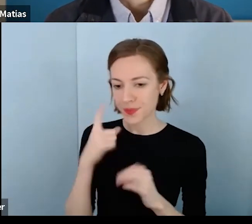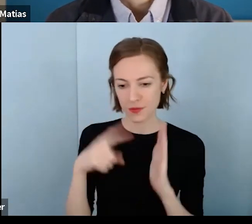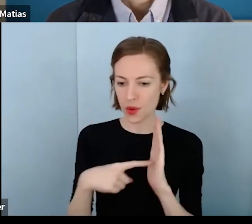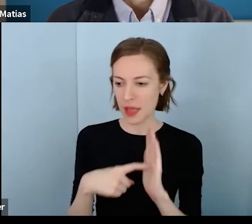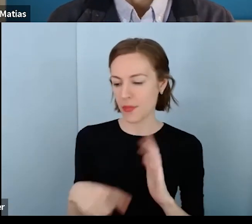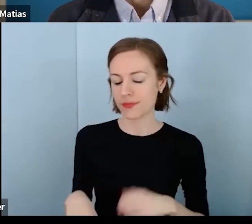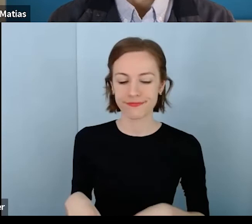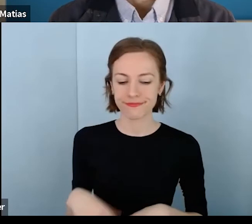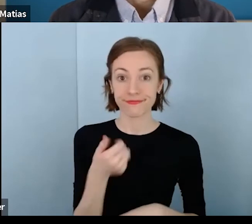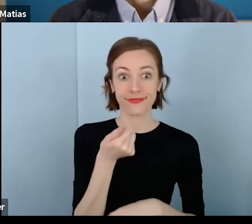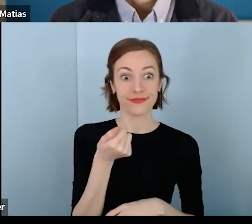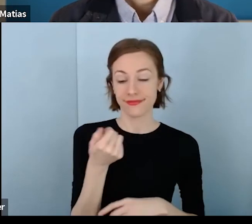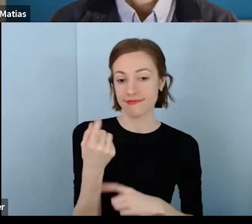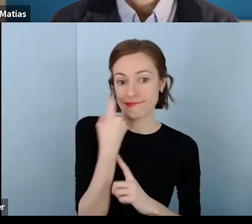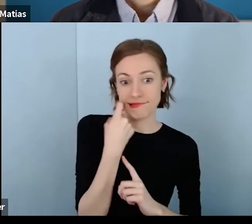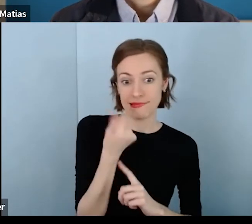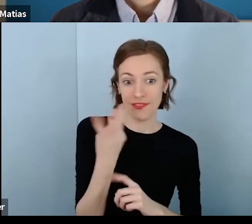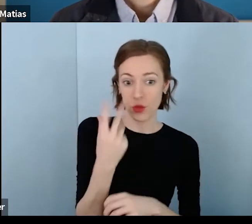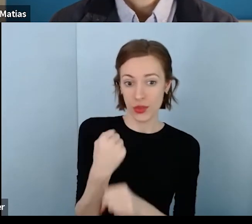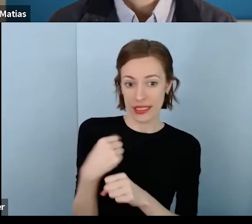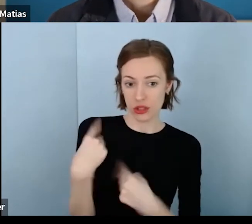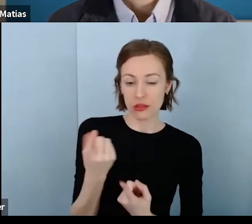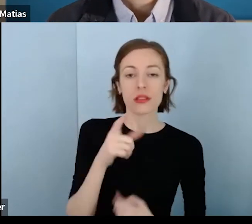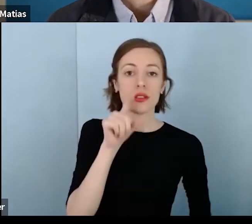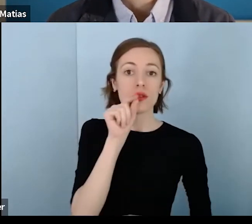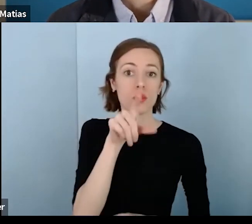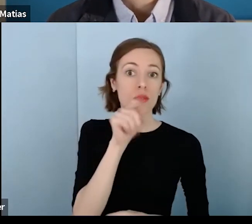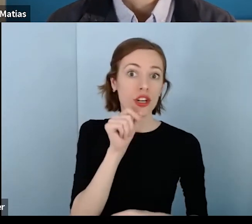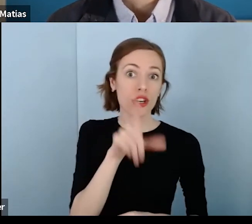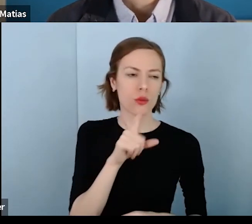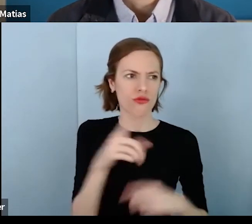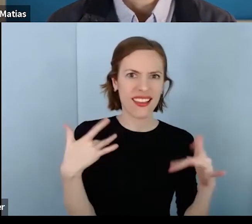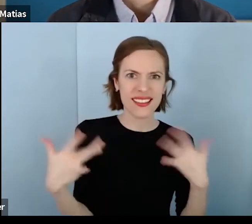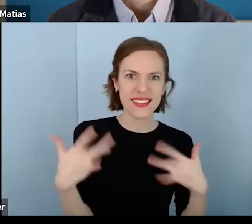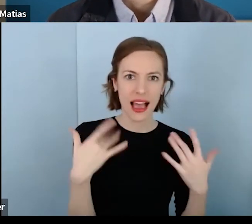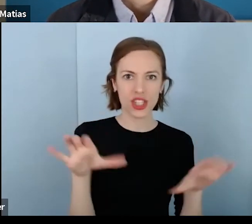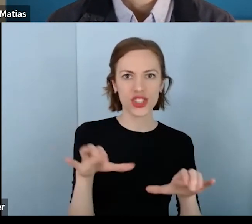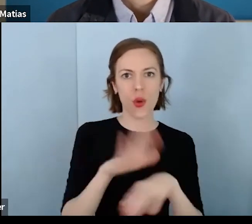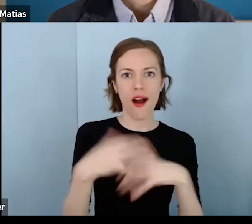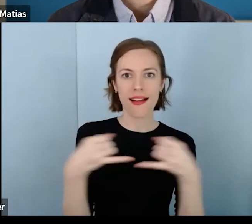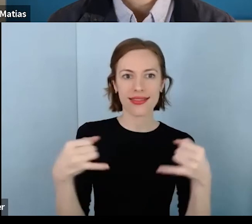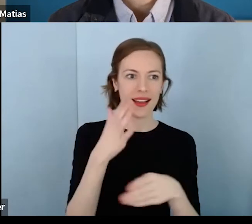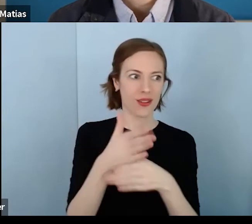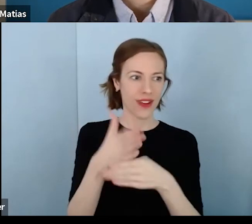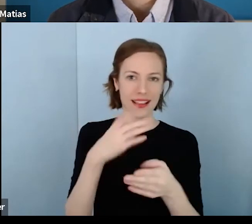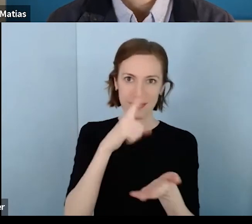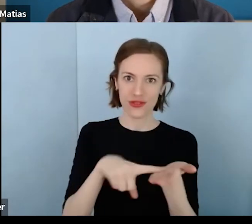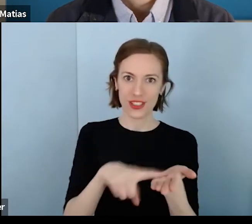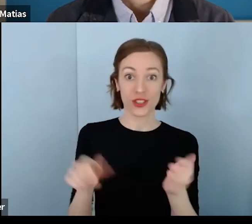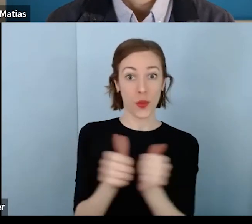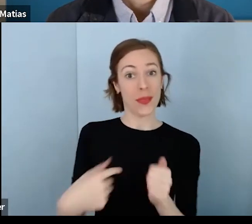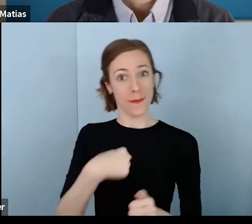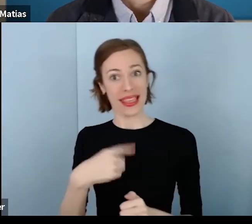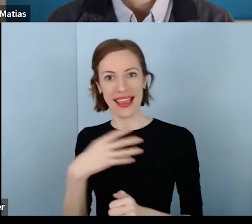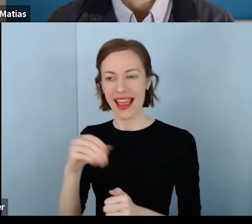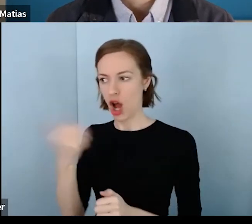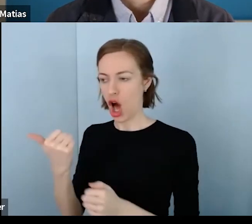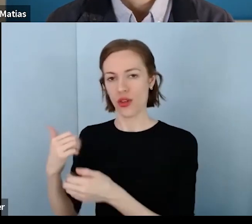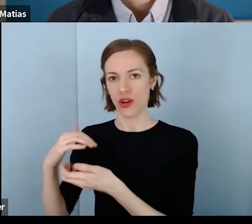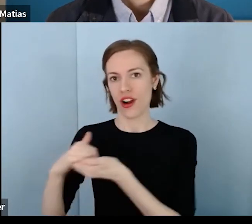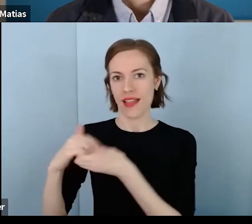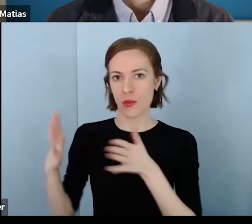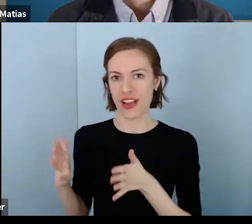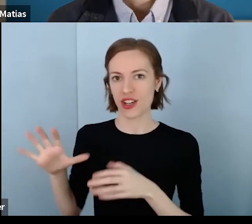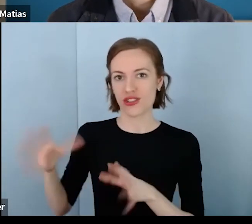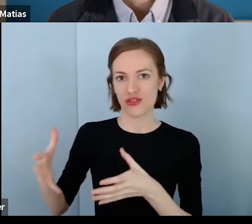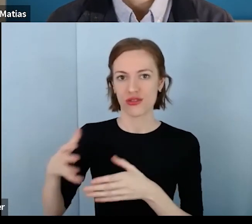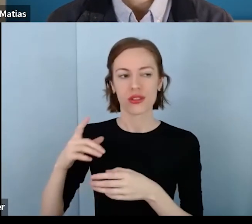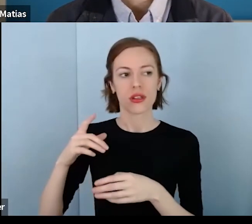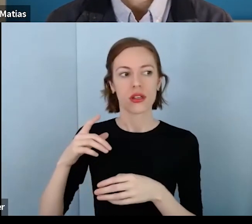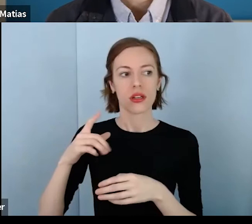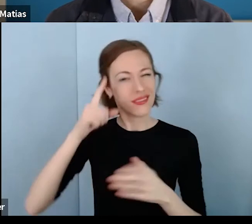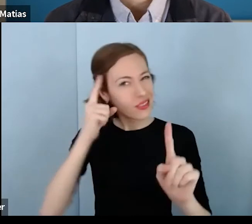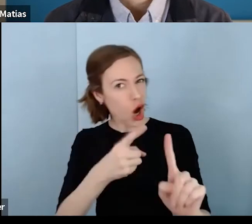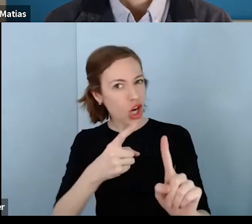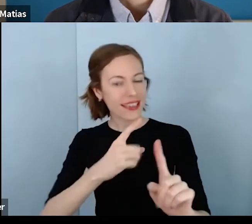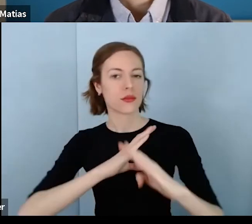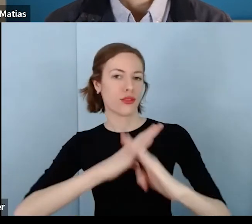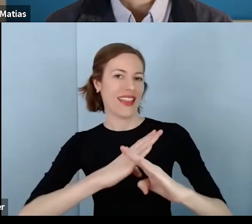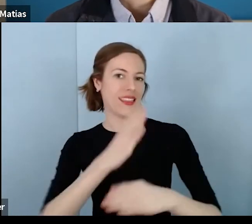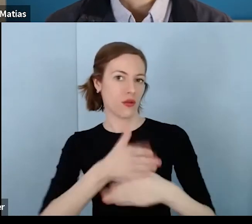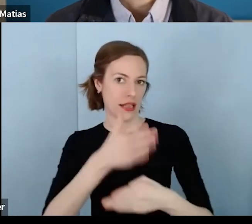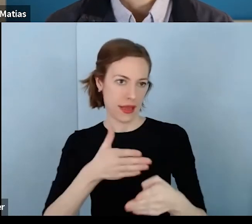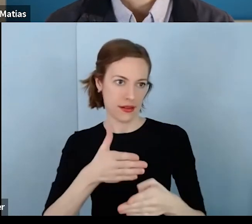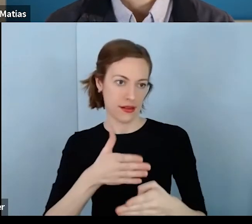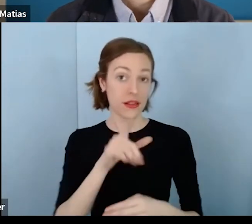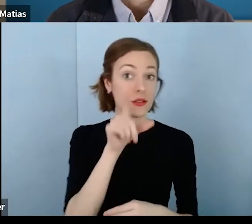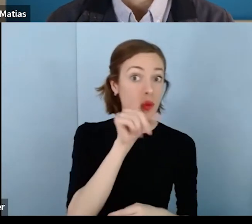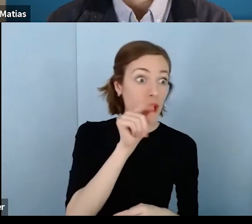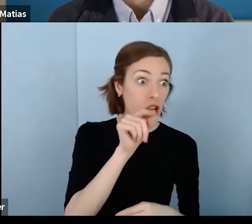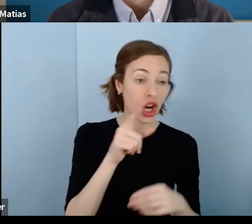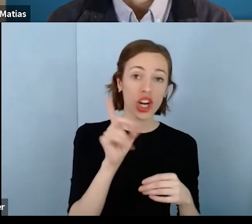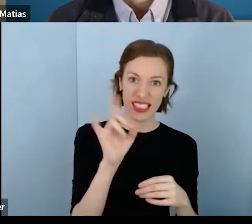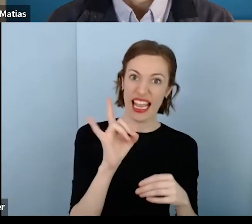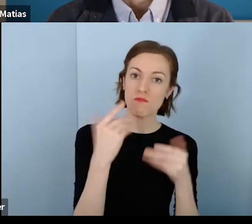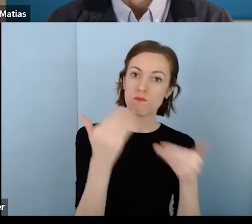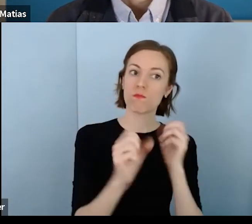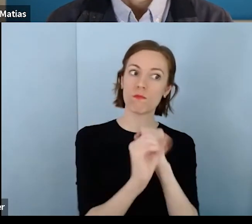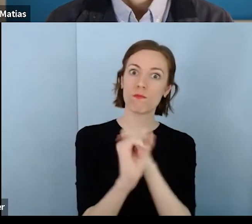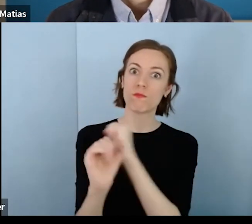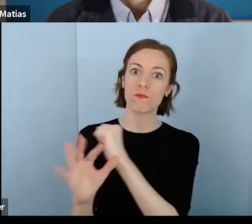Twitter was very excited to do some online harassment research with me and some collaborators on preventing harassment, and they created a lot of publicity around the fact that they were doing that work with us.